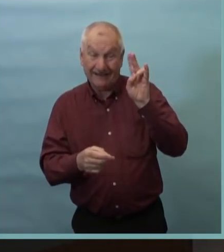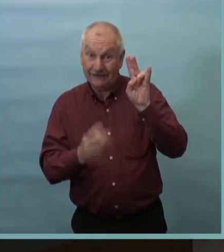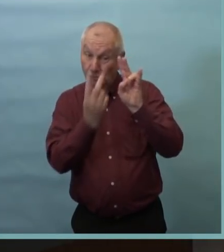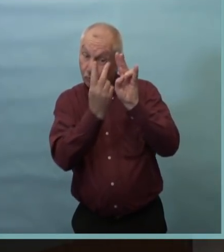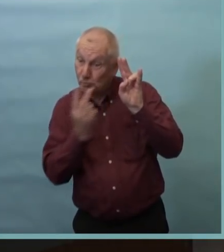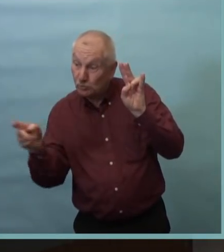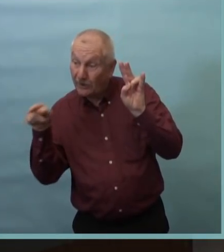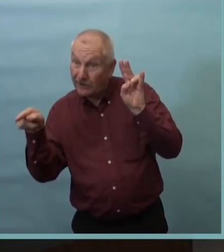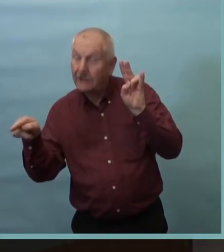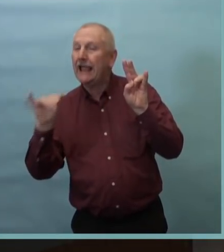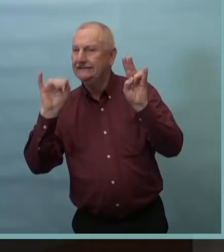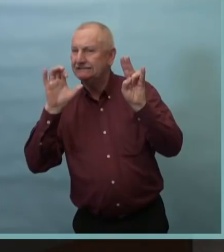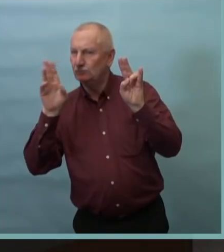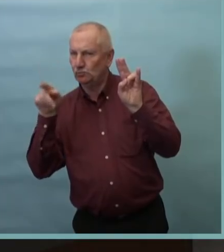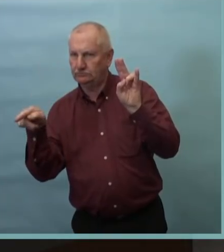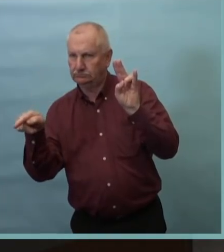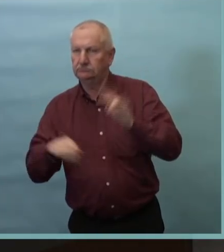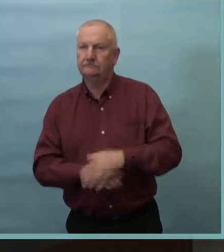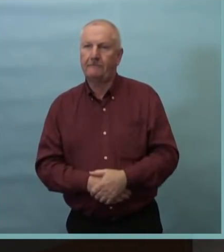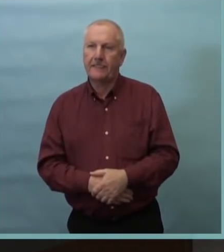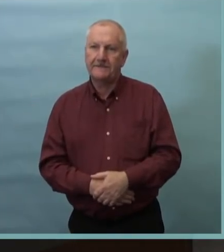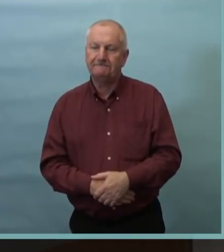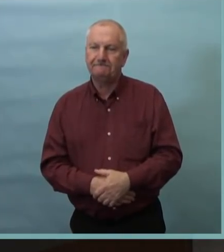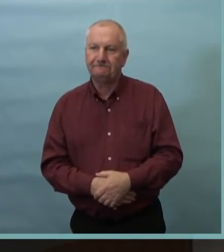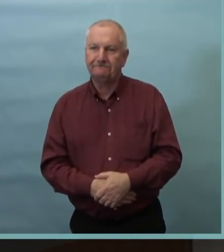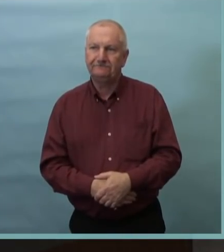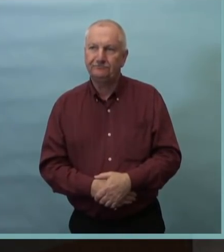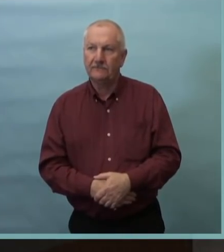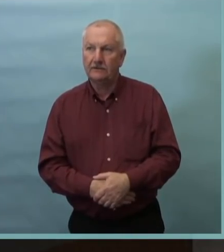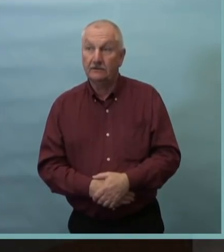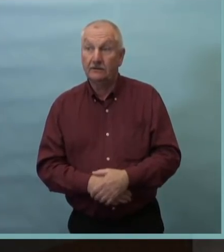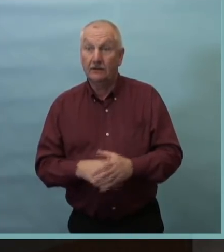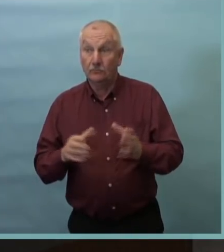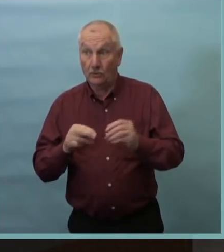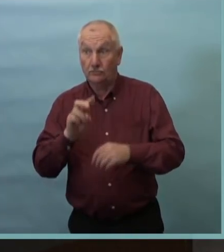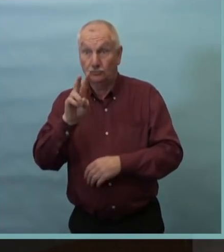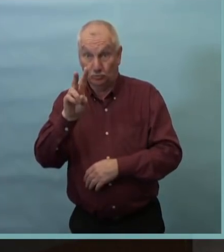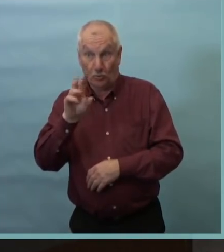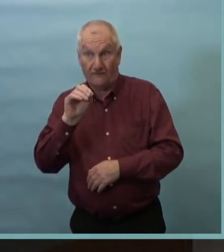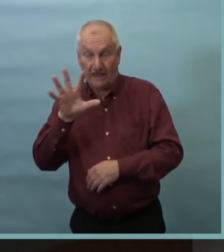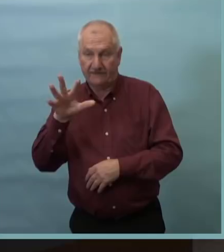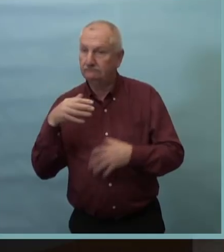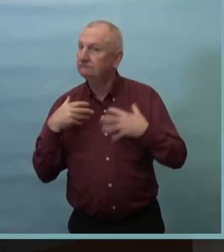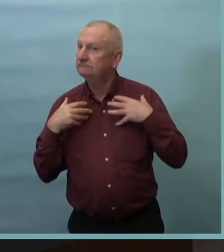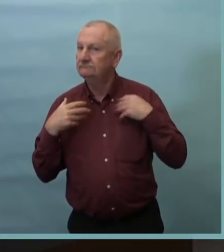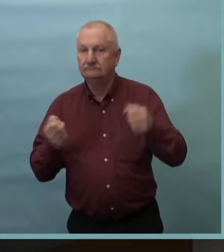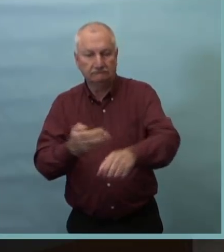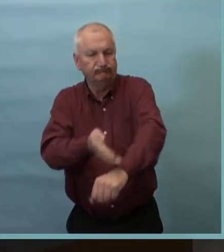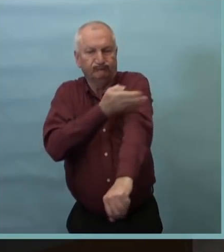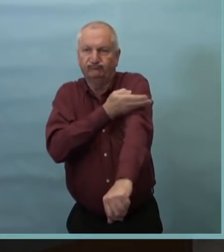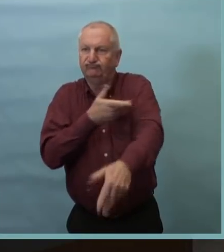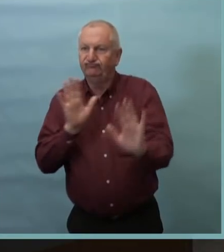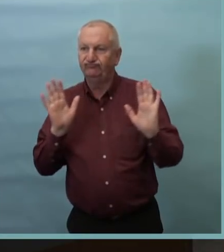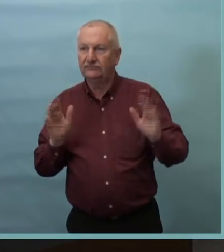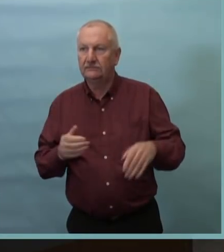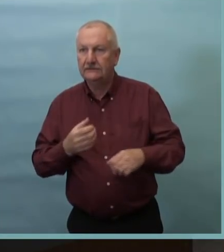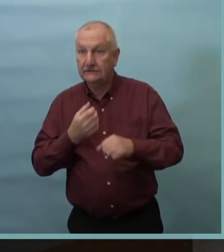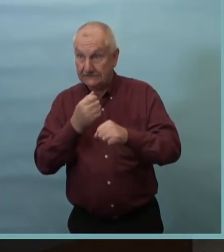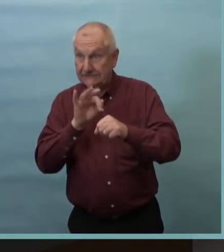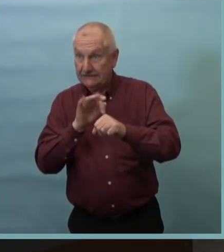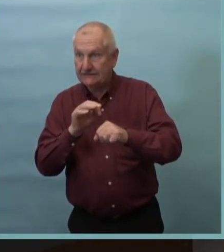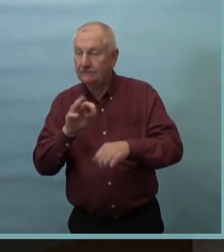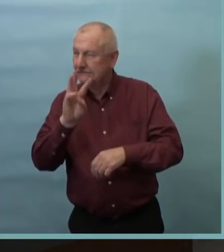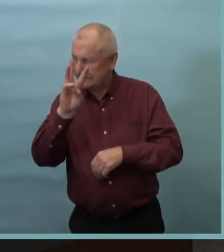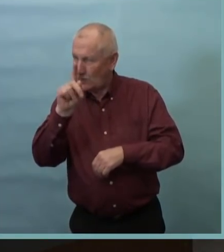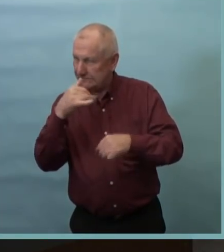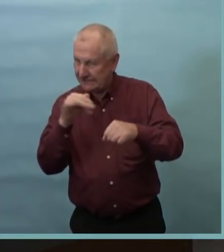205 individuals are listed as recovered there are 61 active cases yesterday an